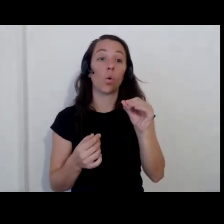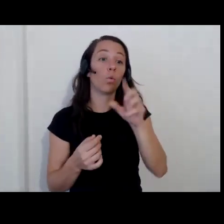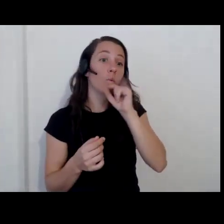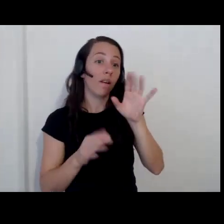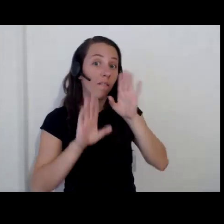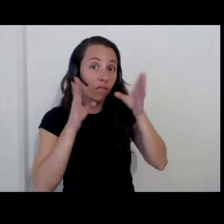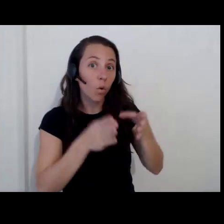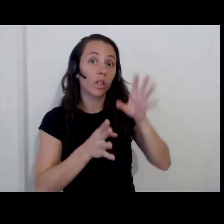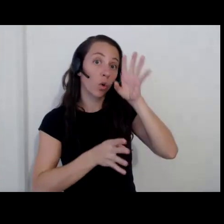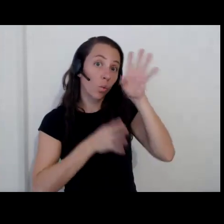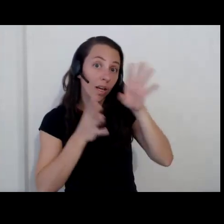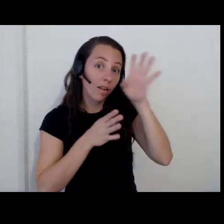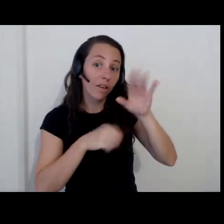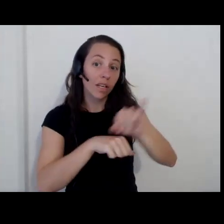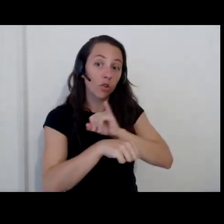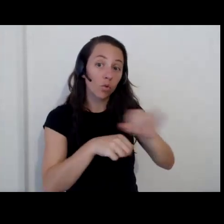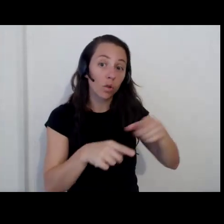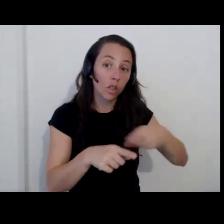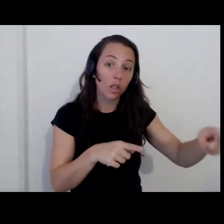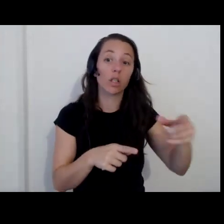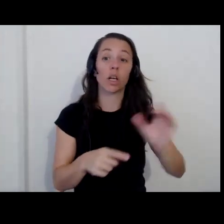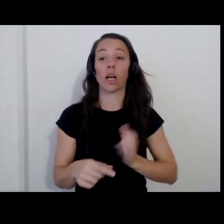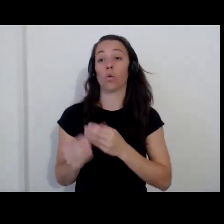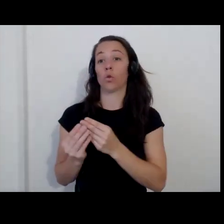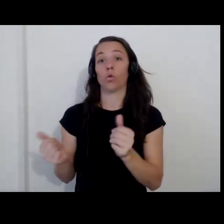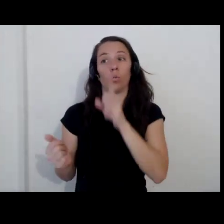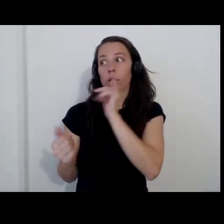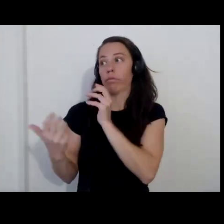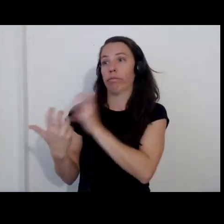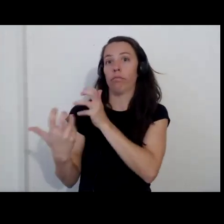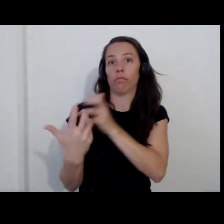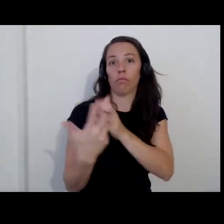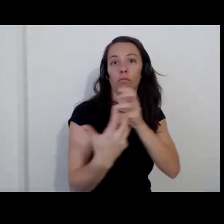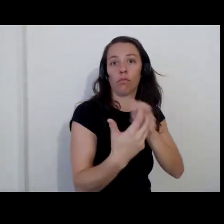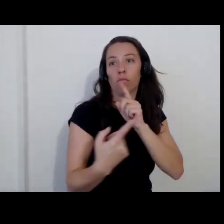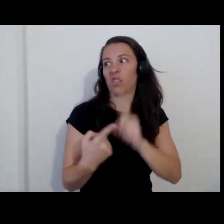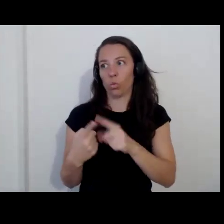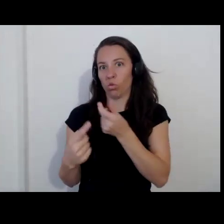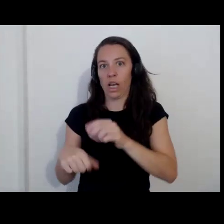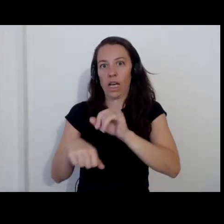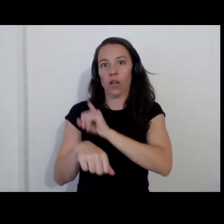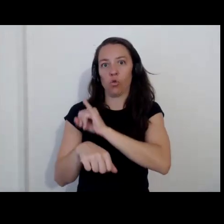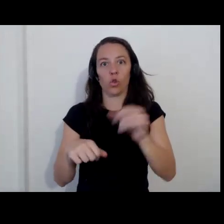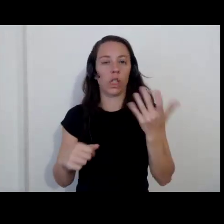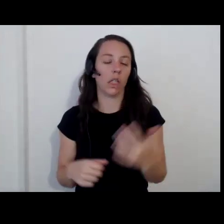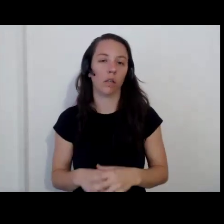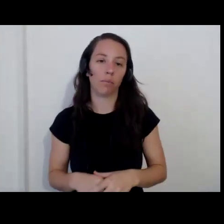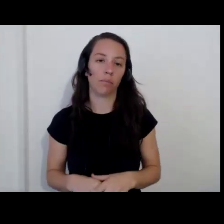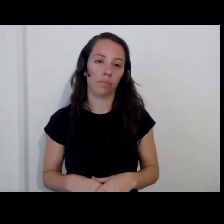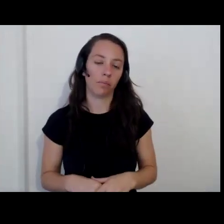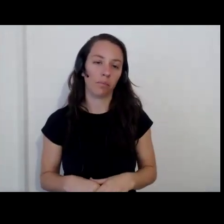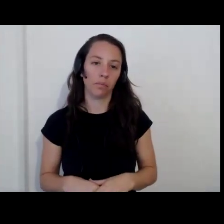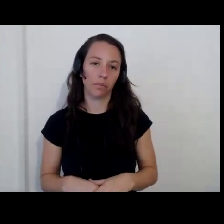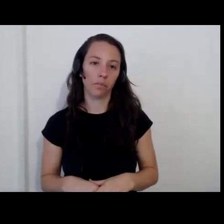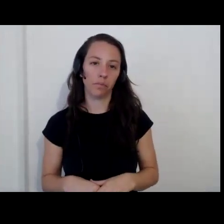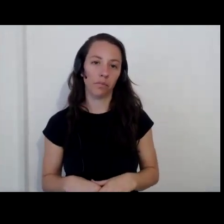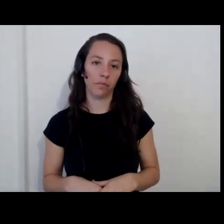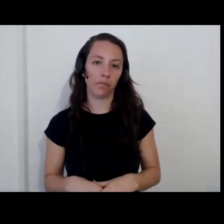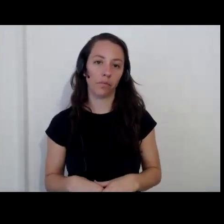our solution is industry agnostic and can be used in a really wide range of sectors.